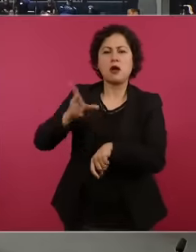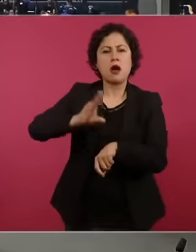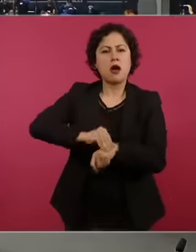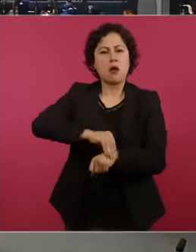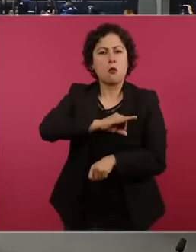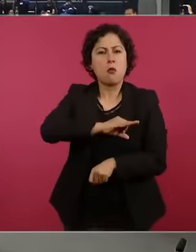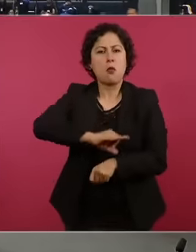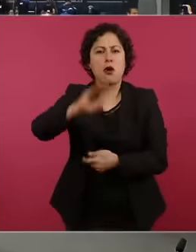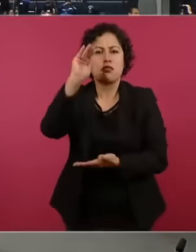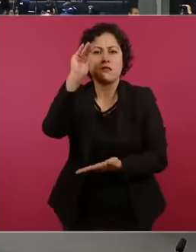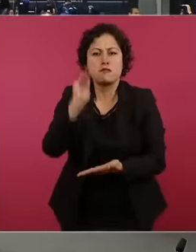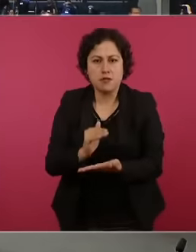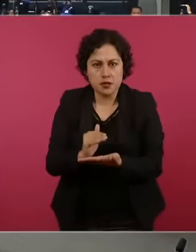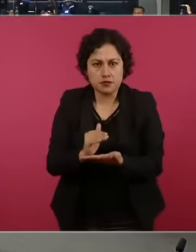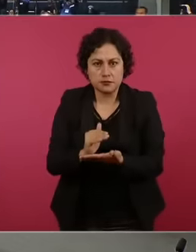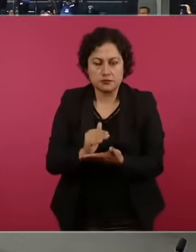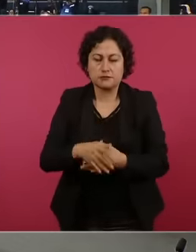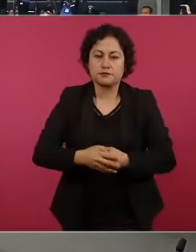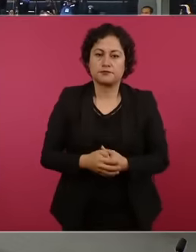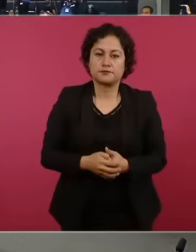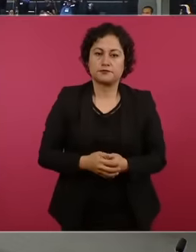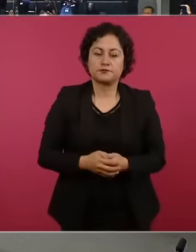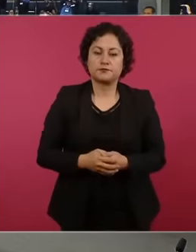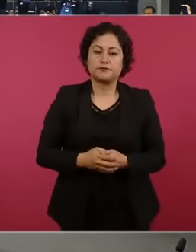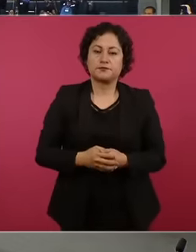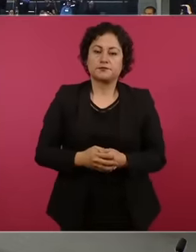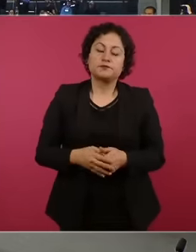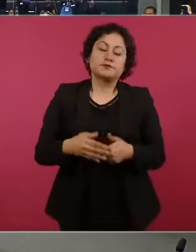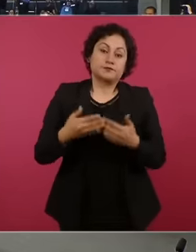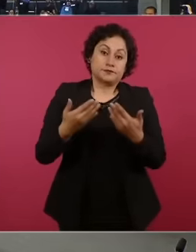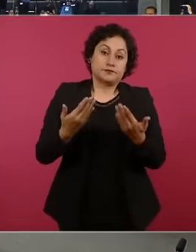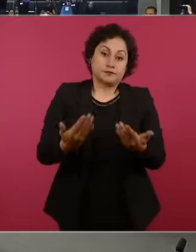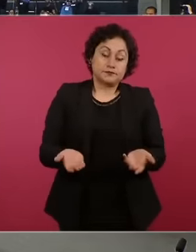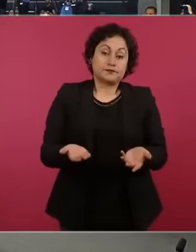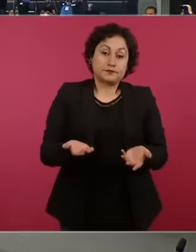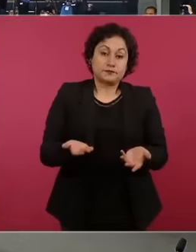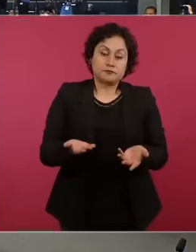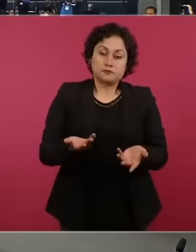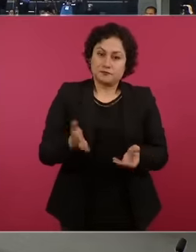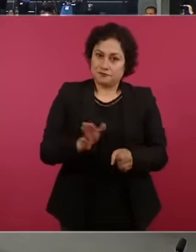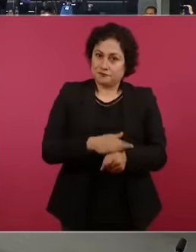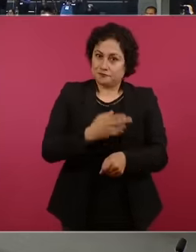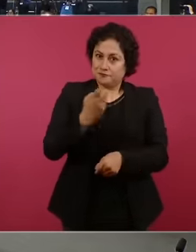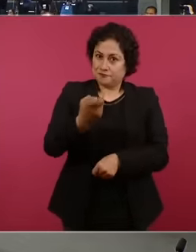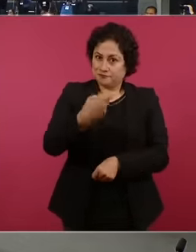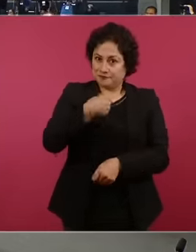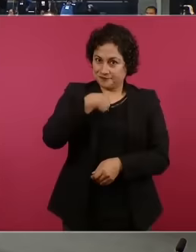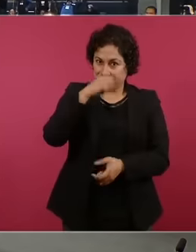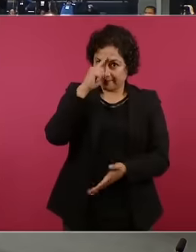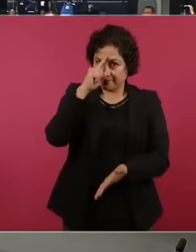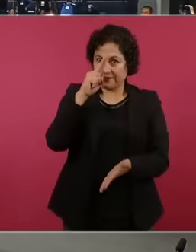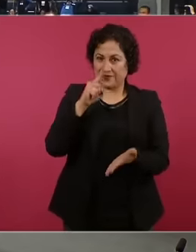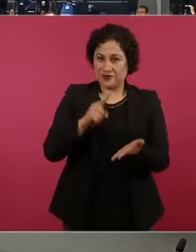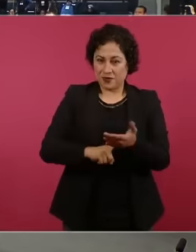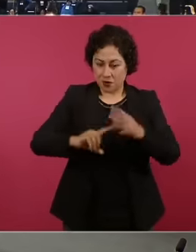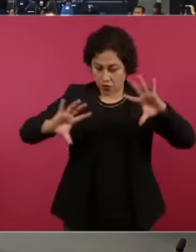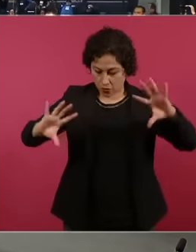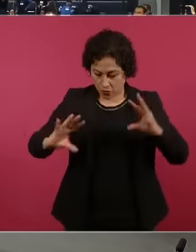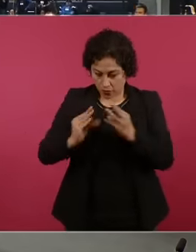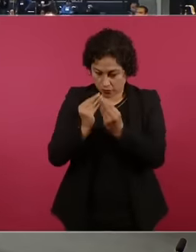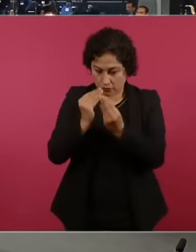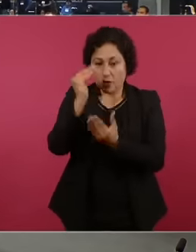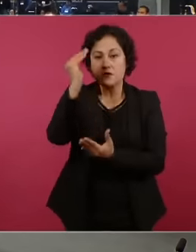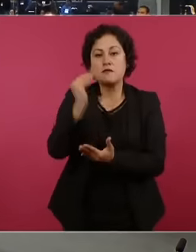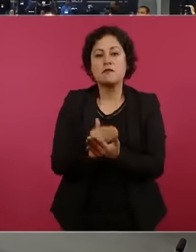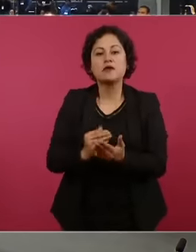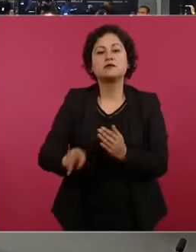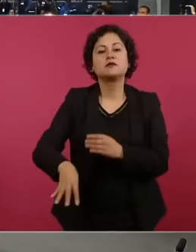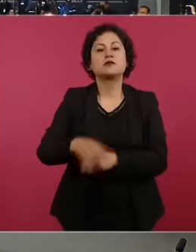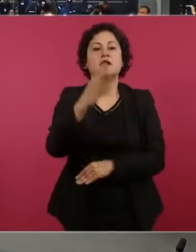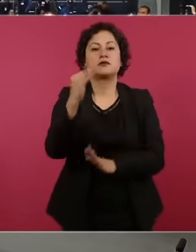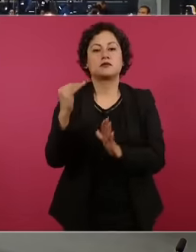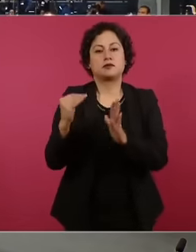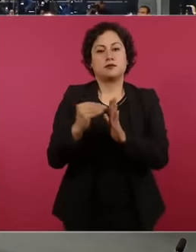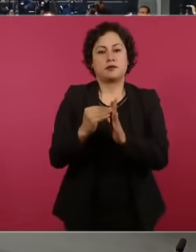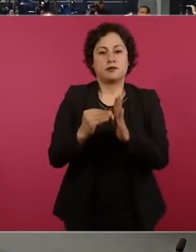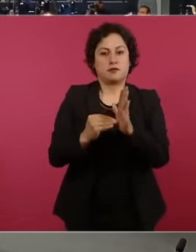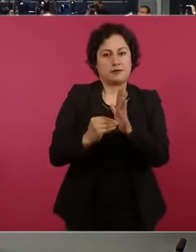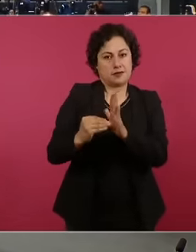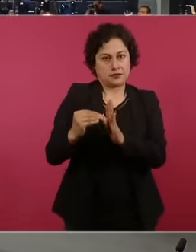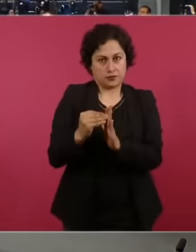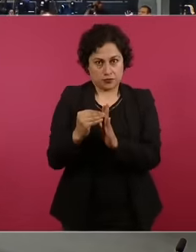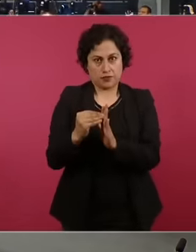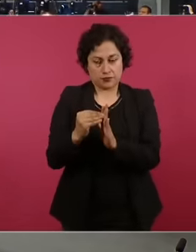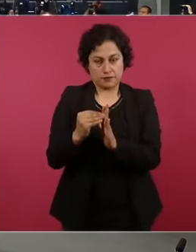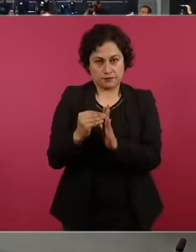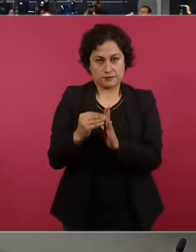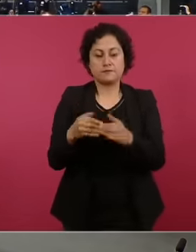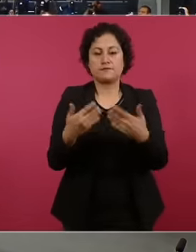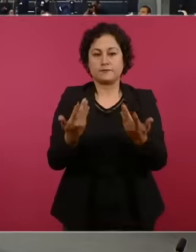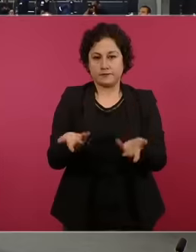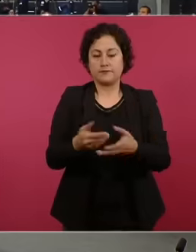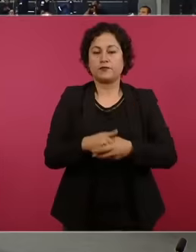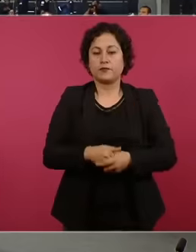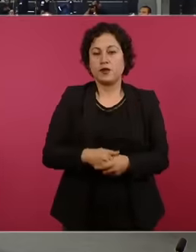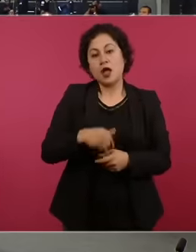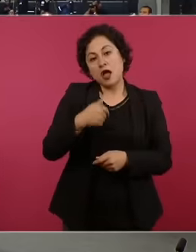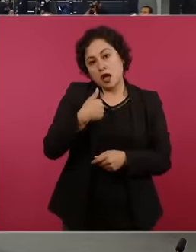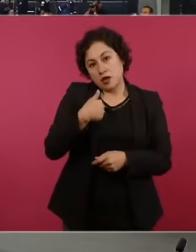eh I think that in 14,000 million and then I asked Arturo who was a